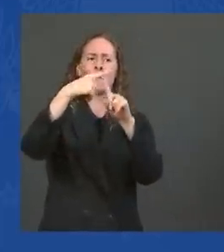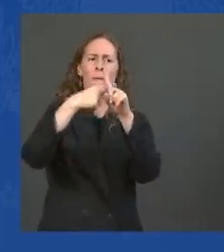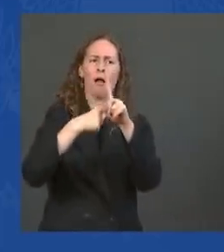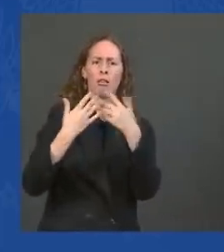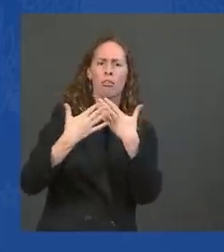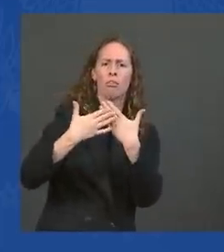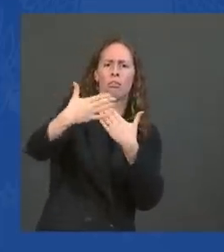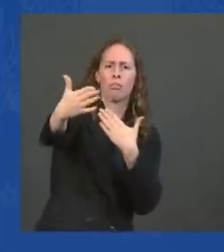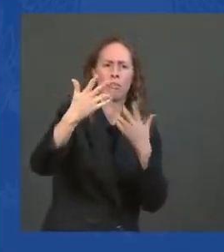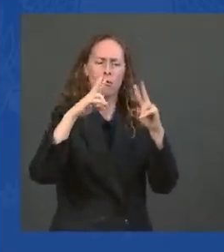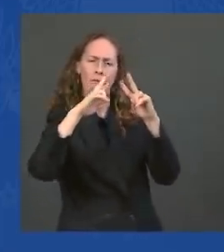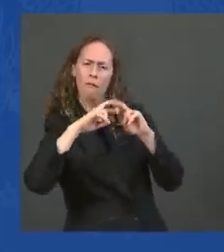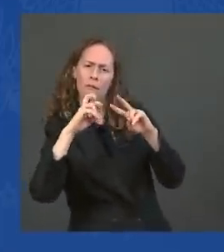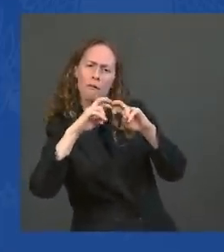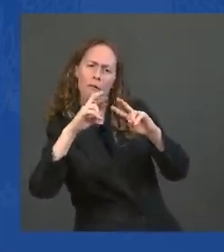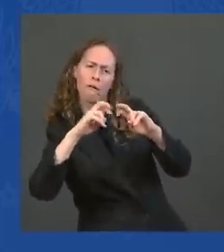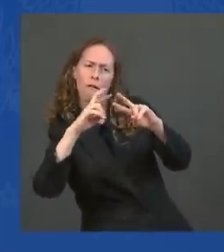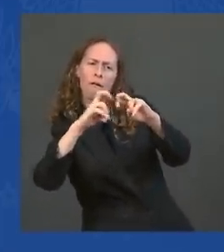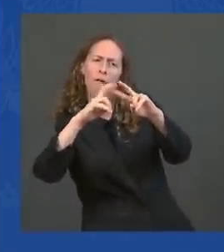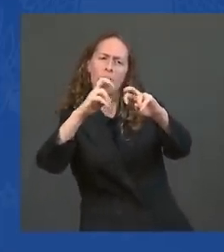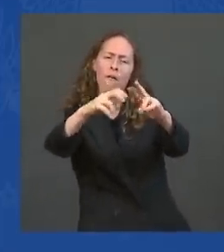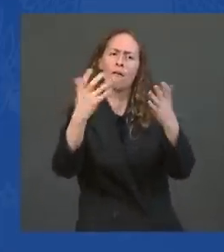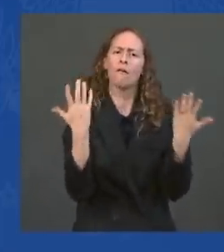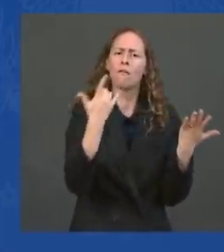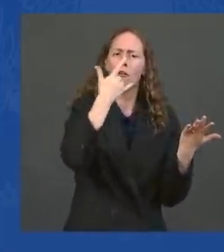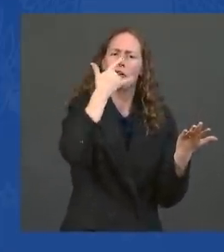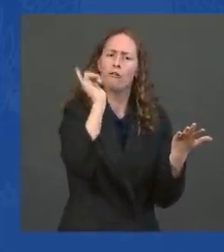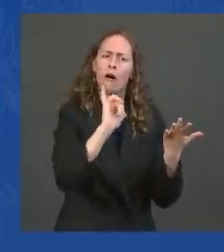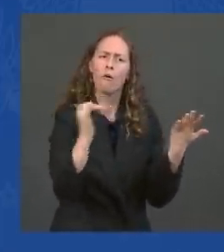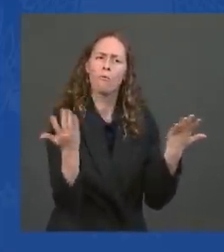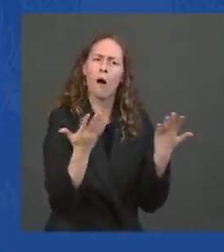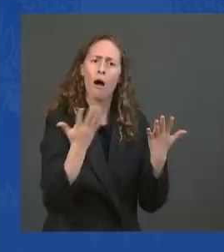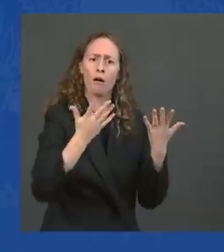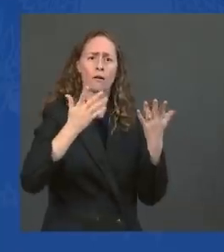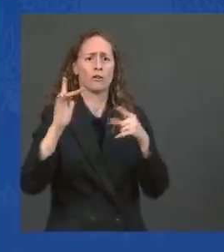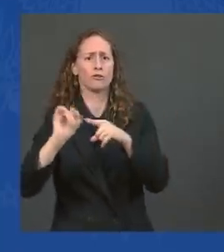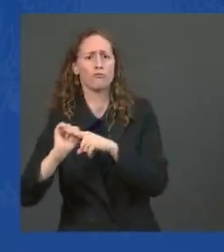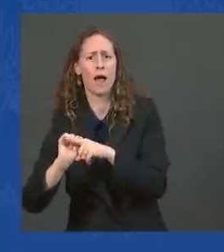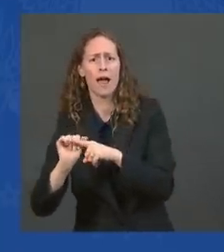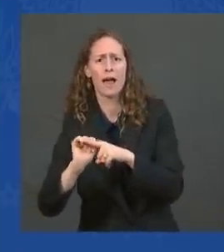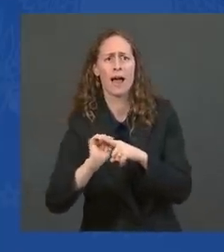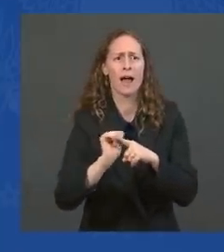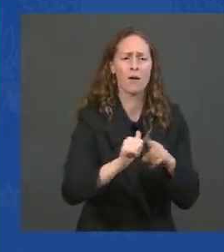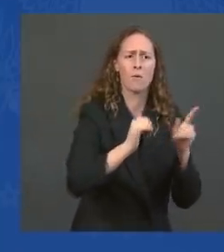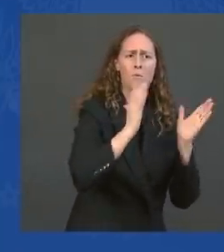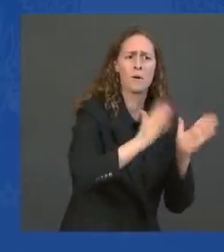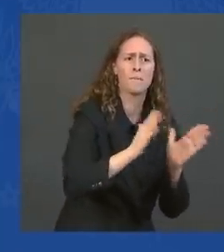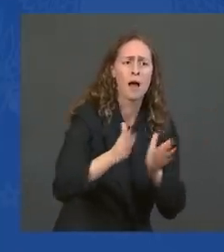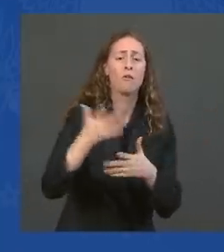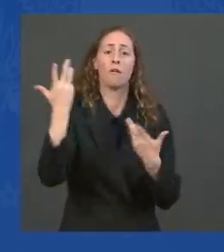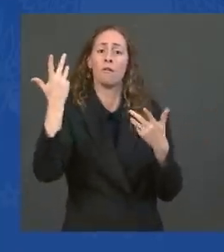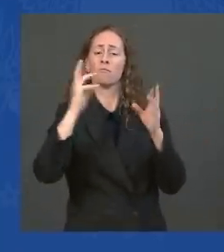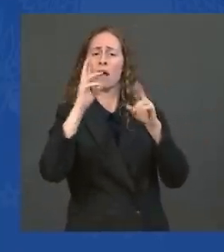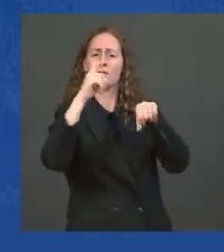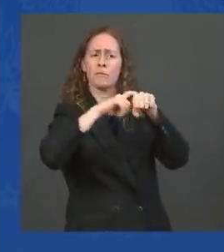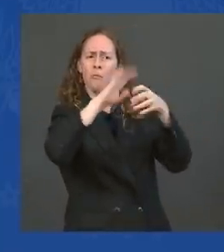from workforce, to training requirements, to production timelines, to safeguards and nonproliferation measures,